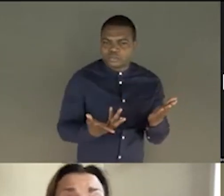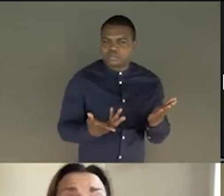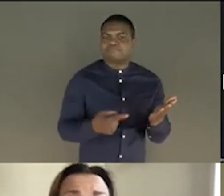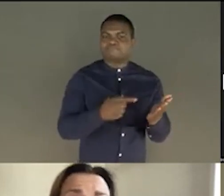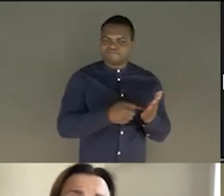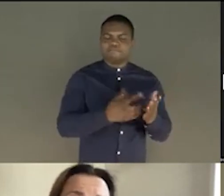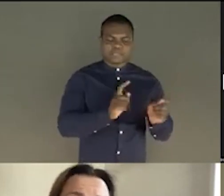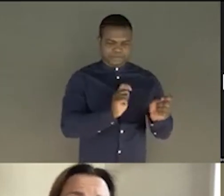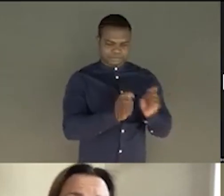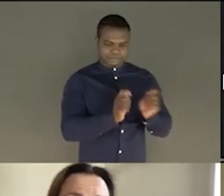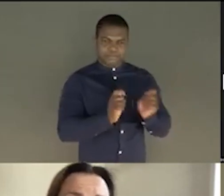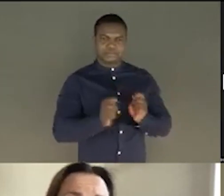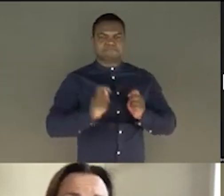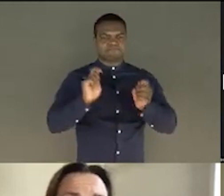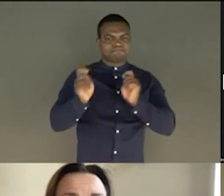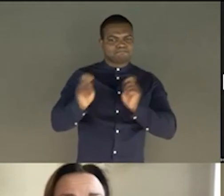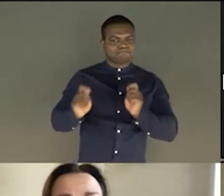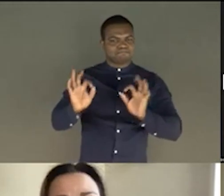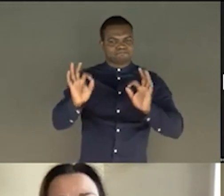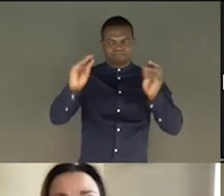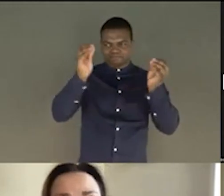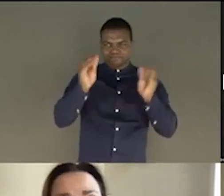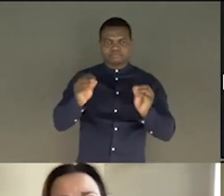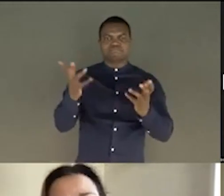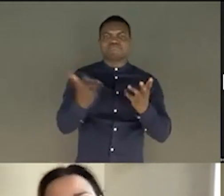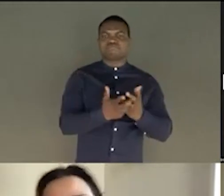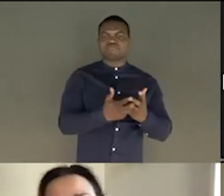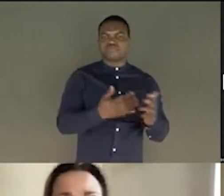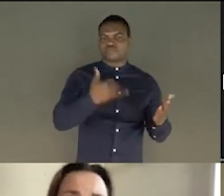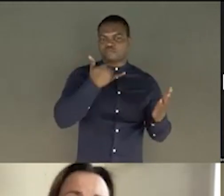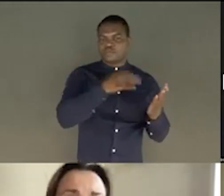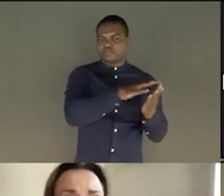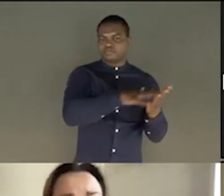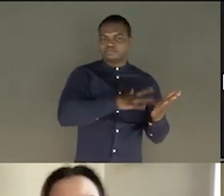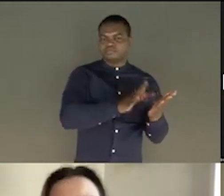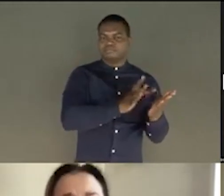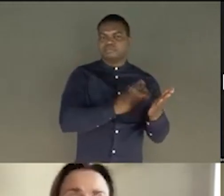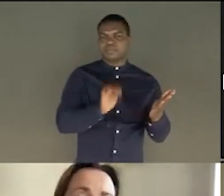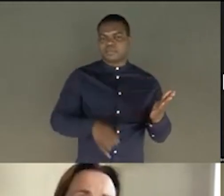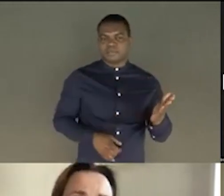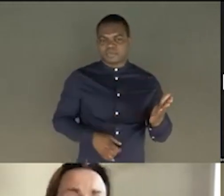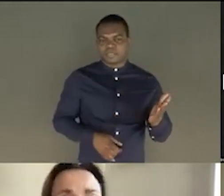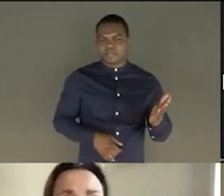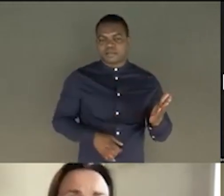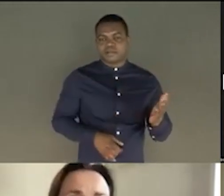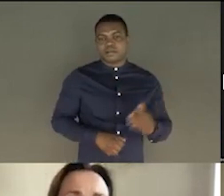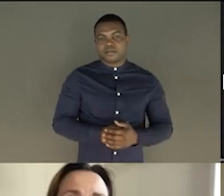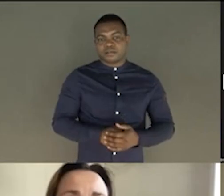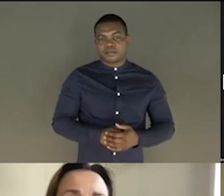of applicable to many different situations, but you may have to kind of organize it differently or design it differently or be flexible,